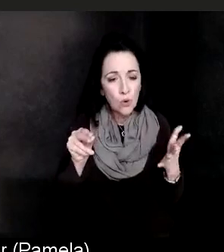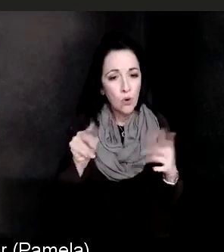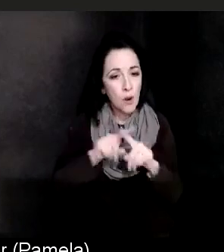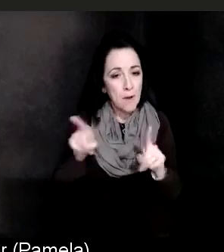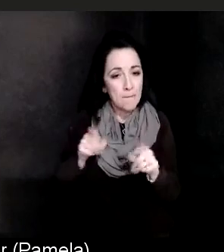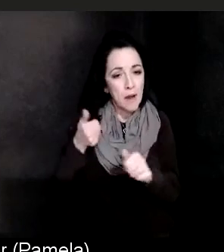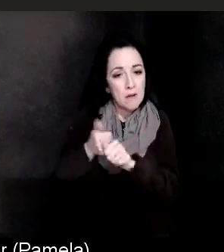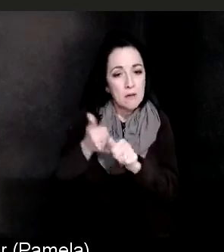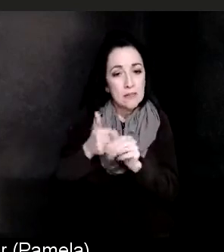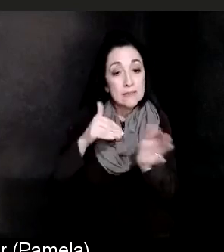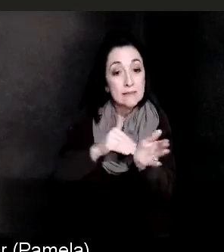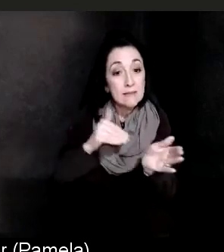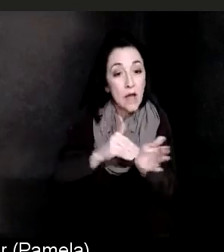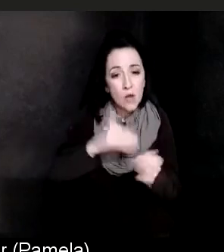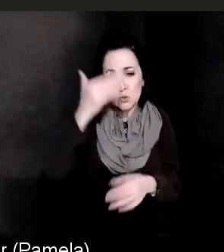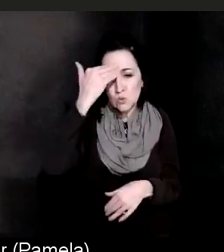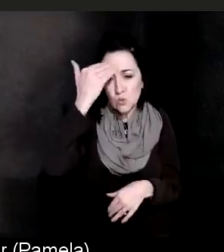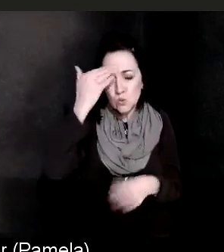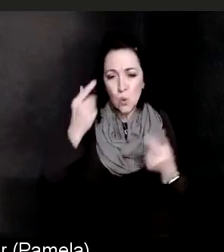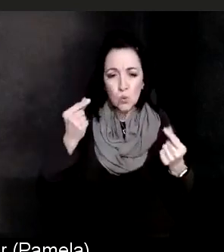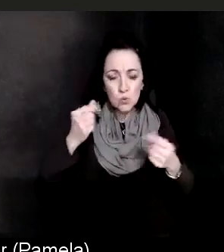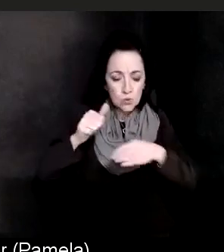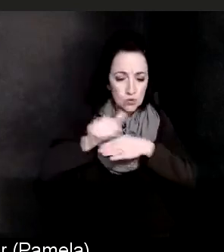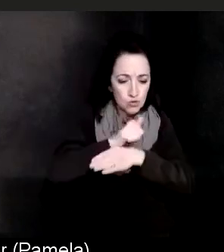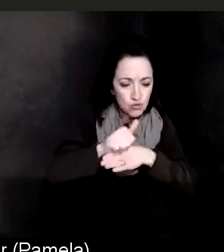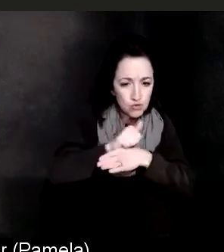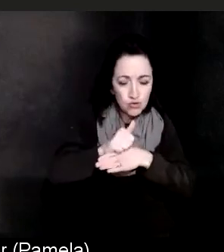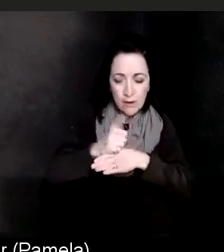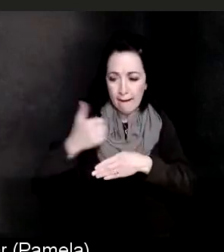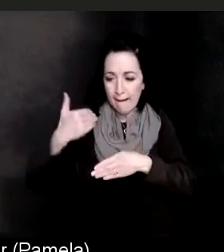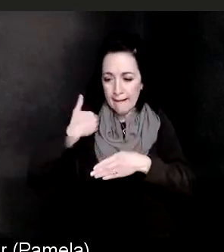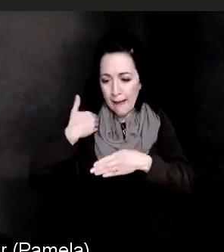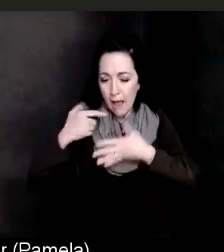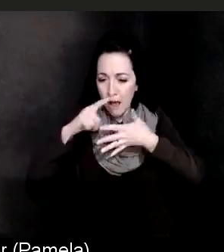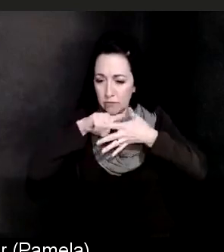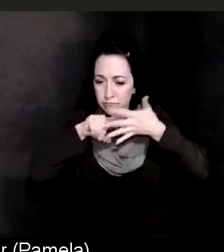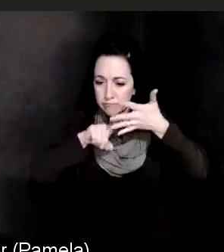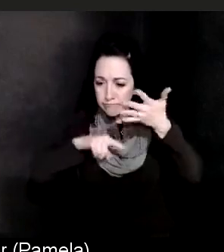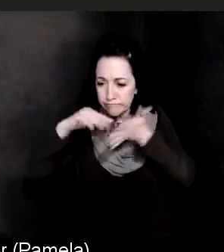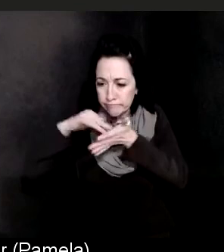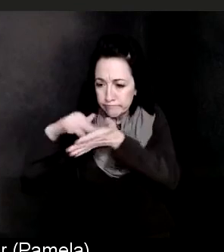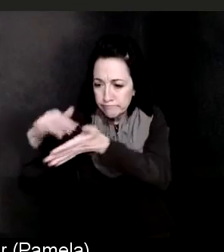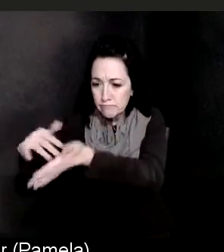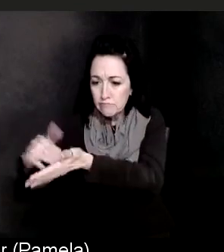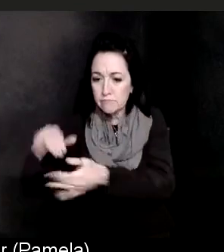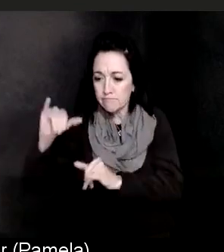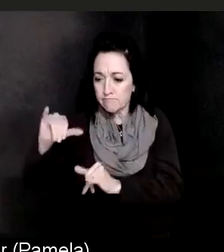and of course, the technology that we have at the hospital that gives us the confidence in managing